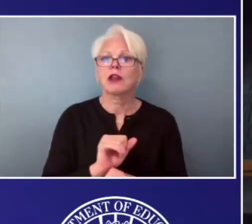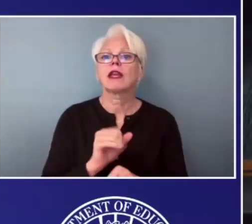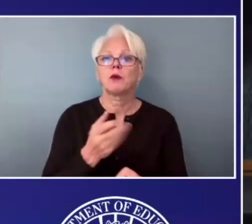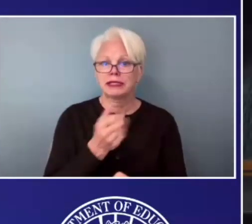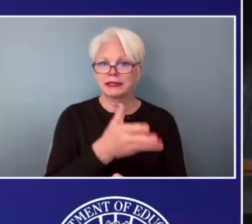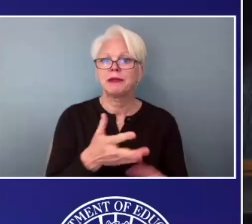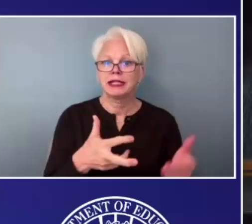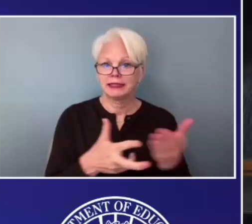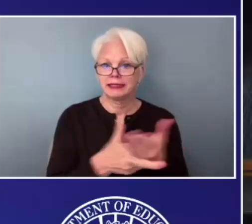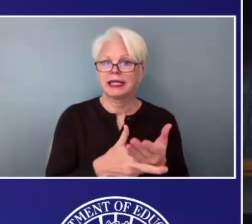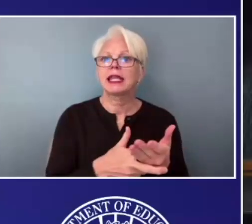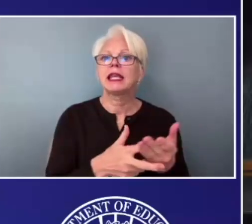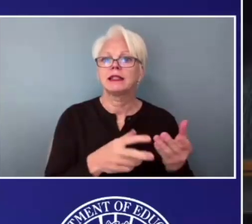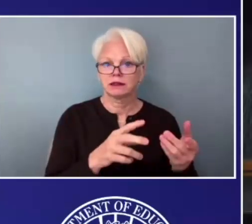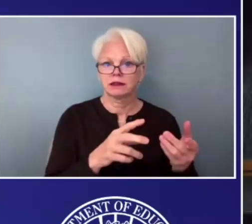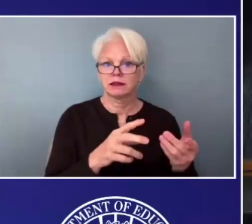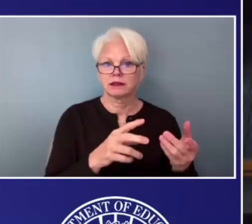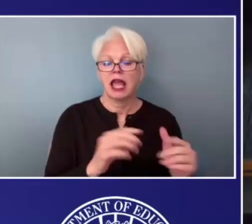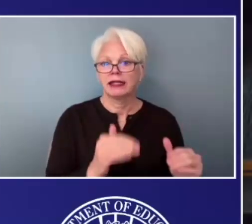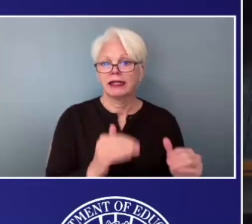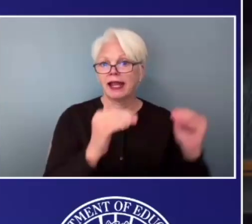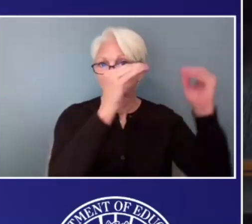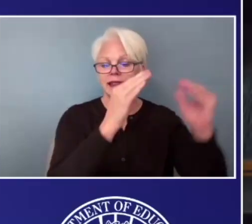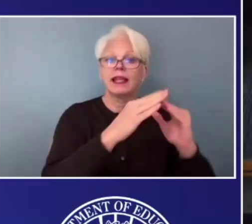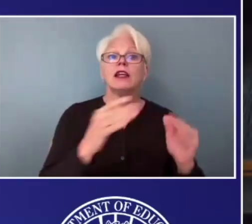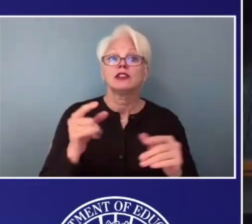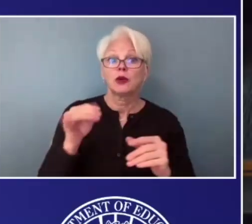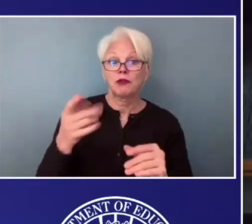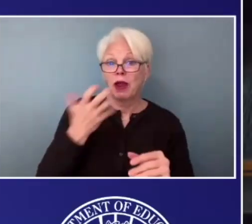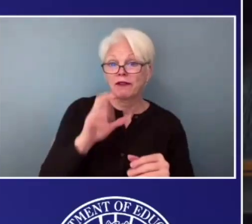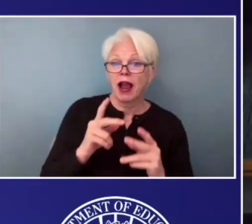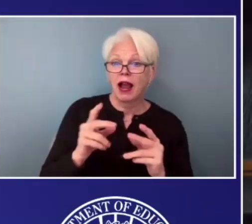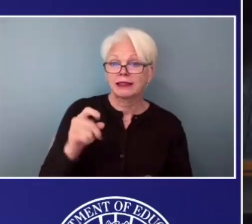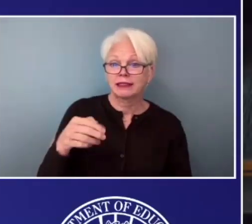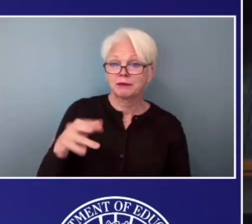escalated. So I'd recommend if you have a hotspot that you use that in the, in the interim.